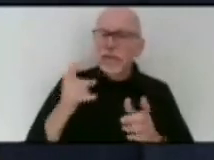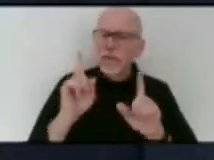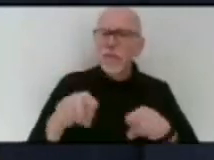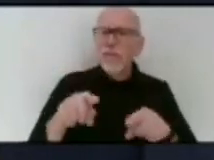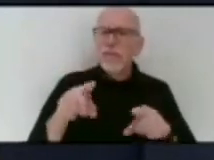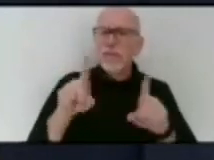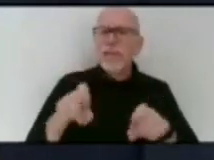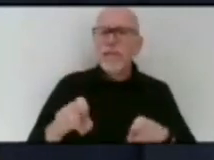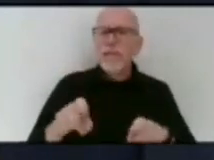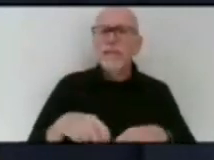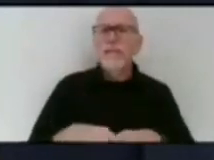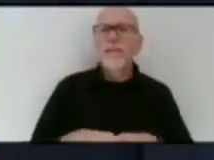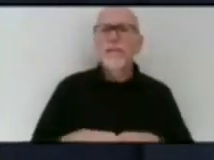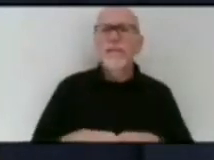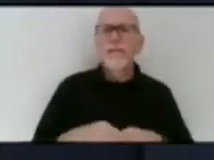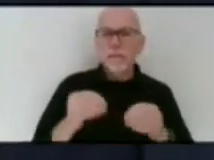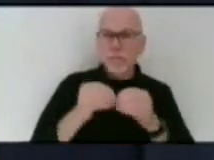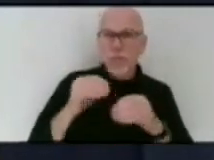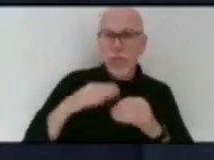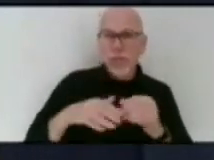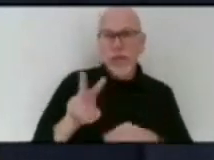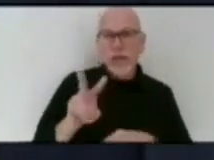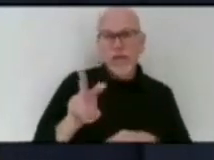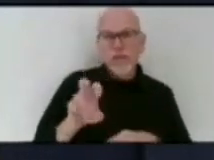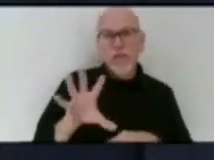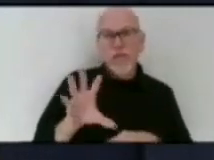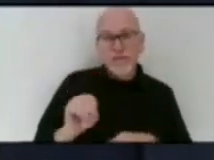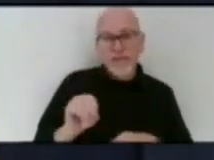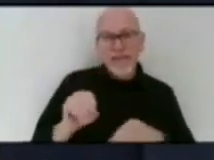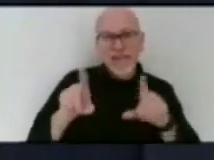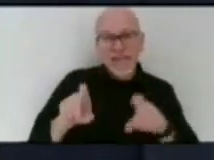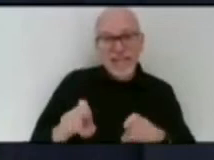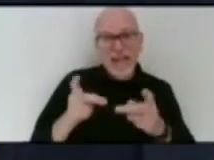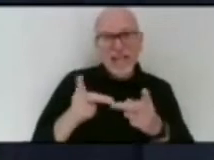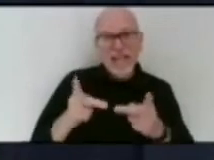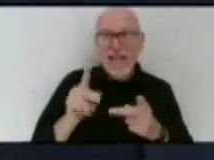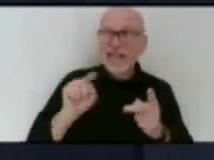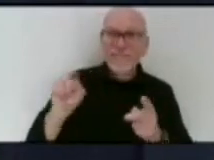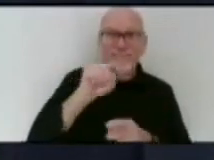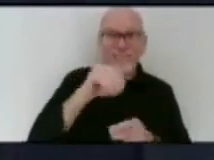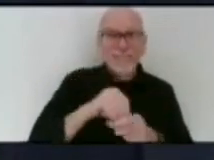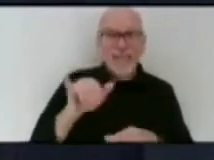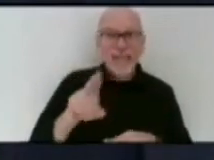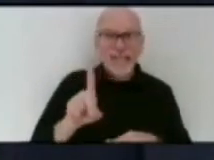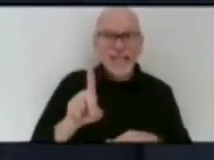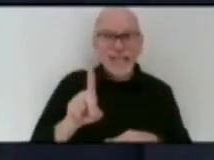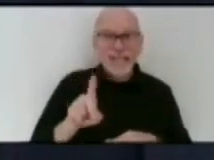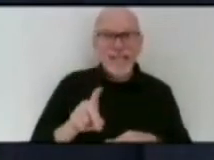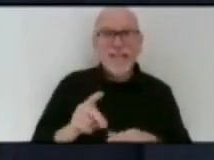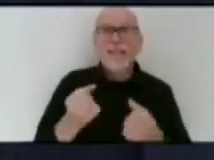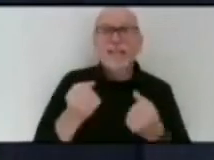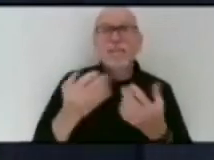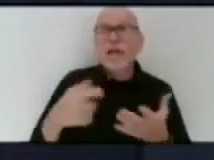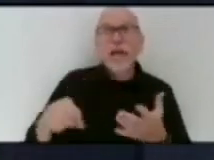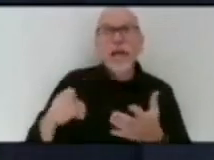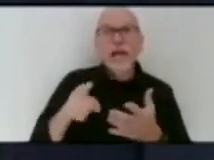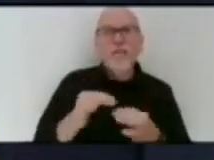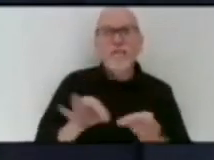There are more than 250 cove it test sites available throughout the entire state, many of which are operating free of charge by the state